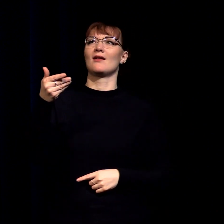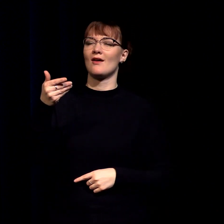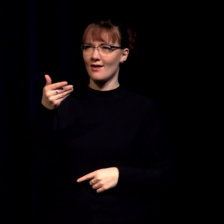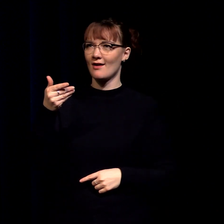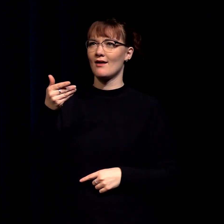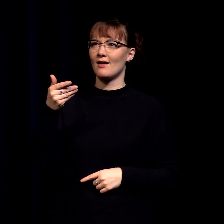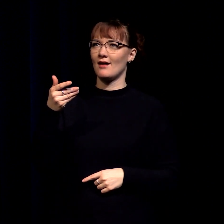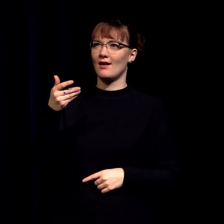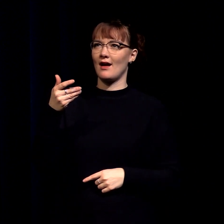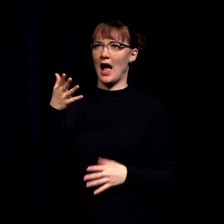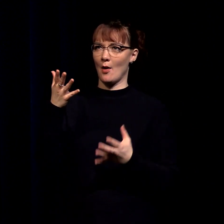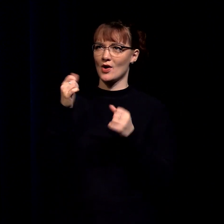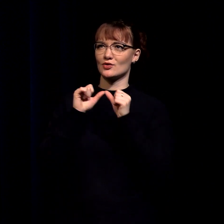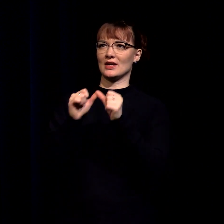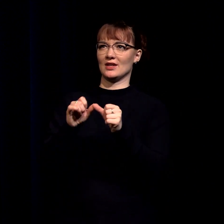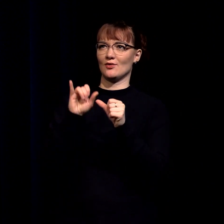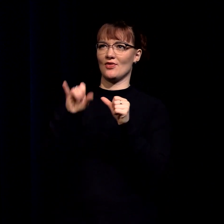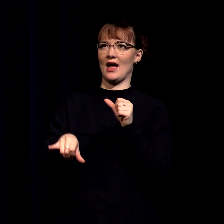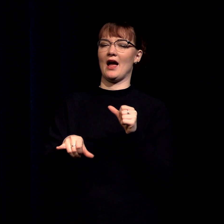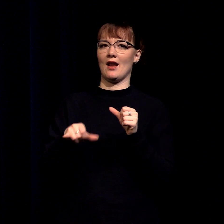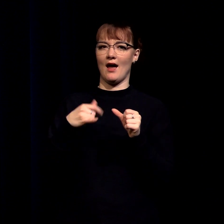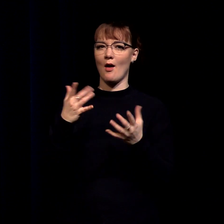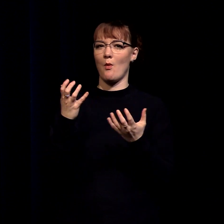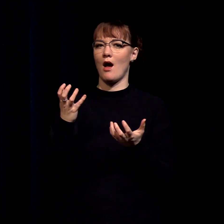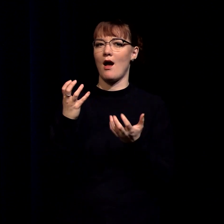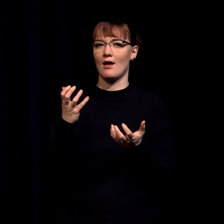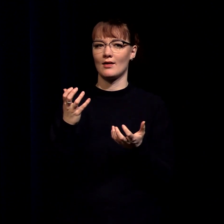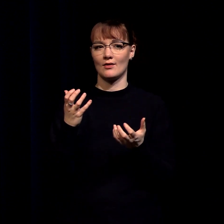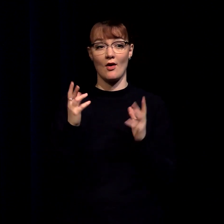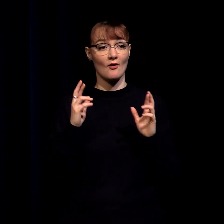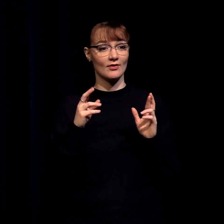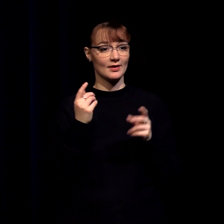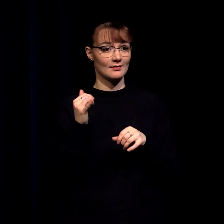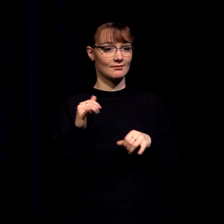rather be. And church family, I hope the same is for you. The